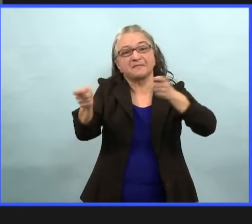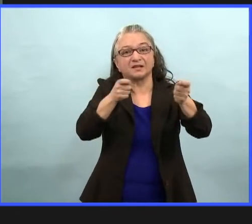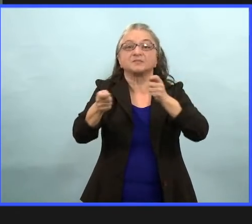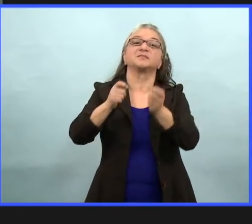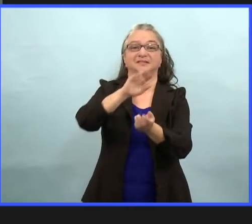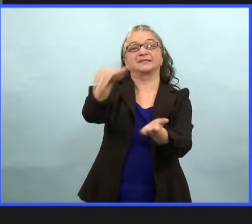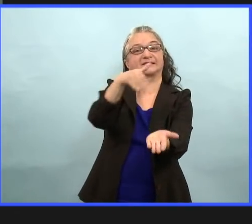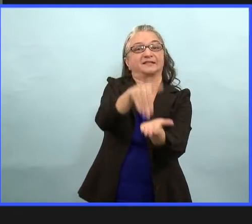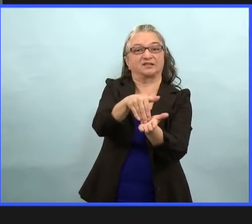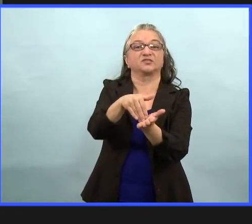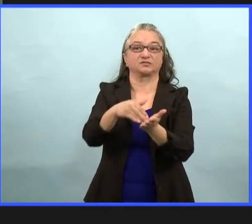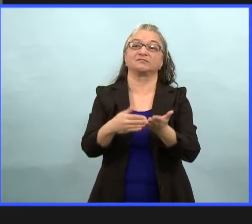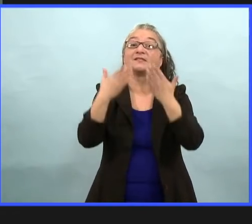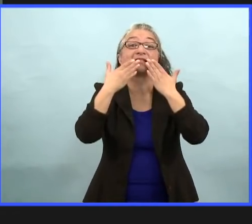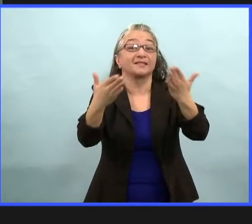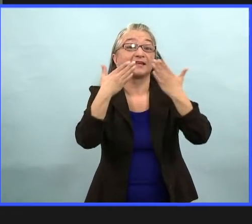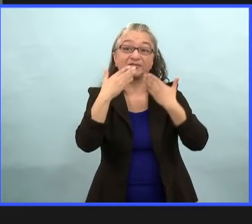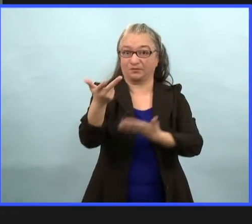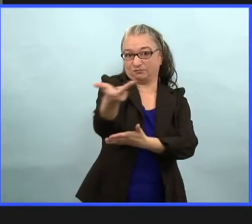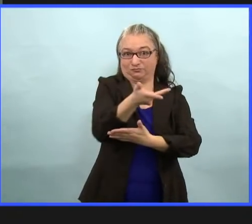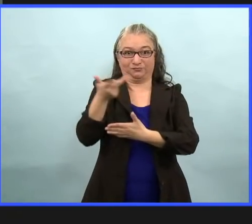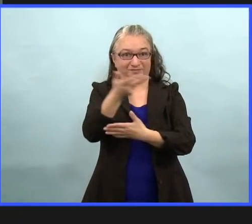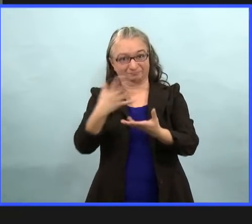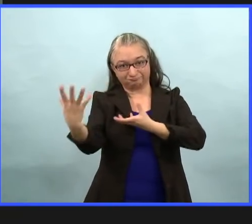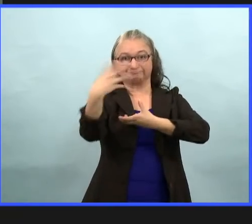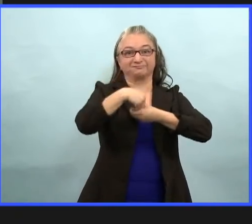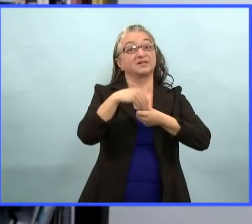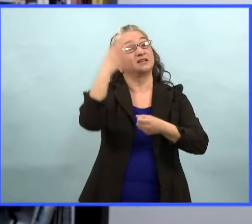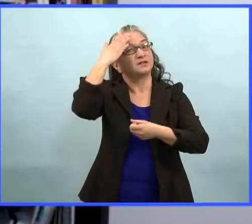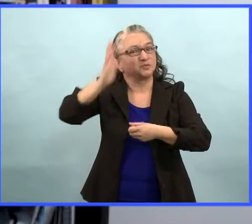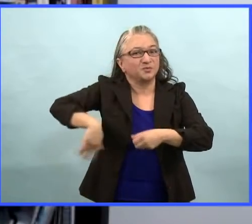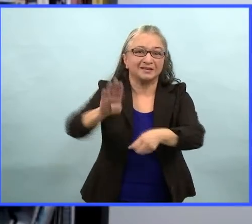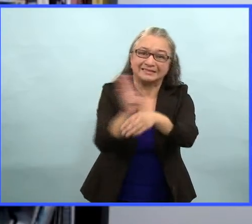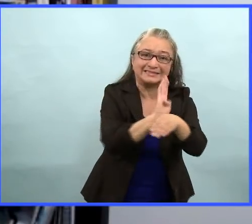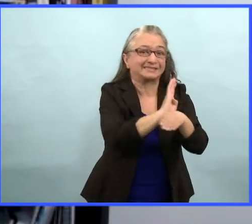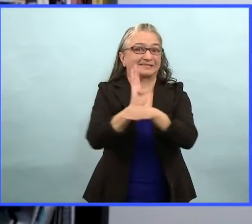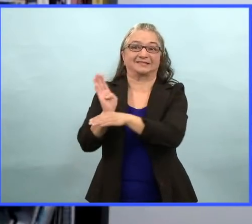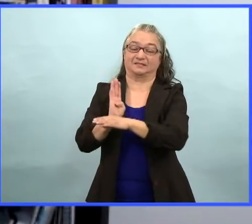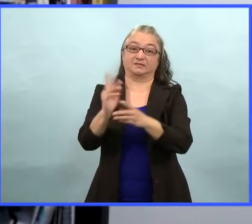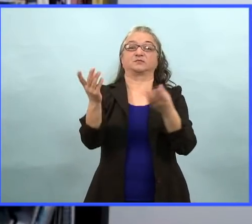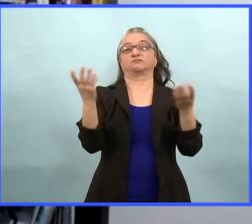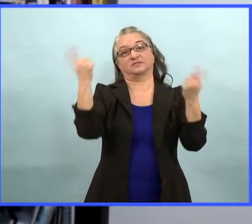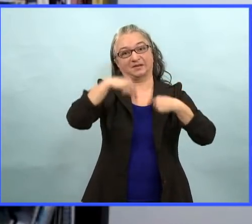bring some information to manitobans today dr anderson will be presenting a data update on